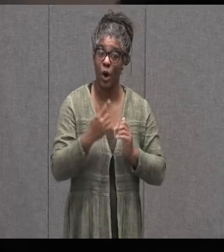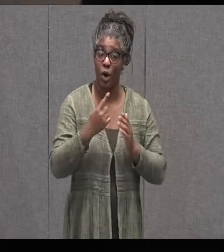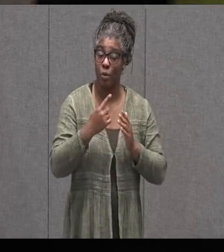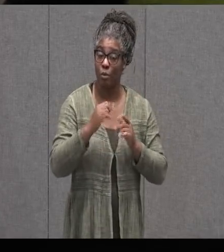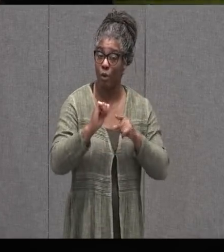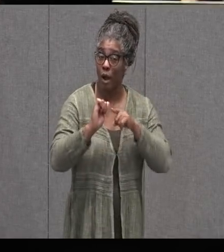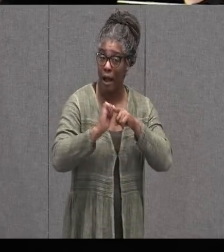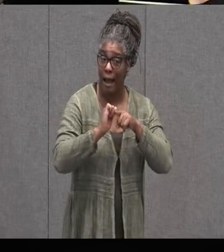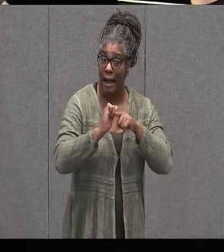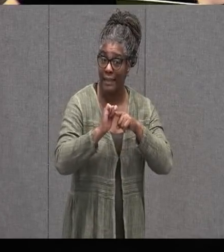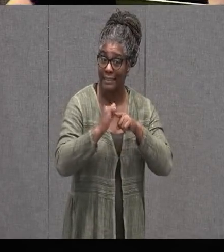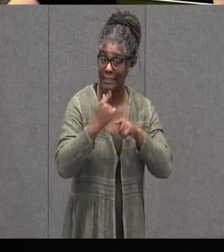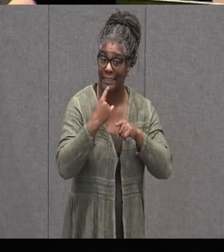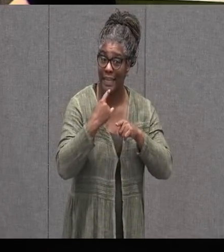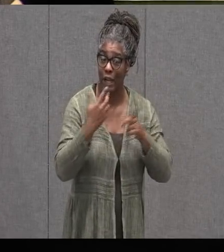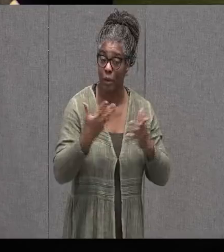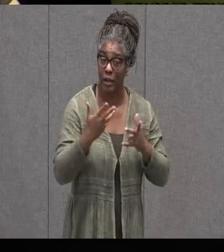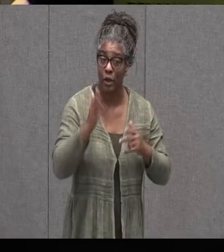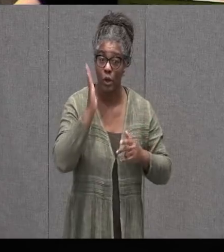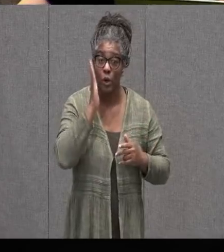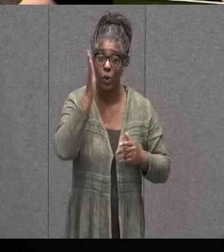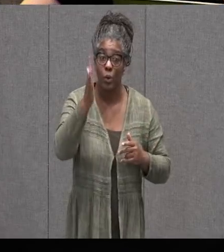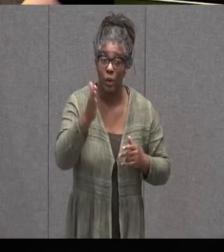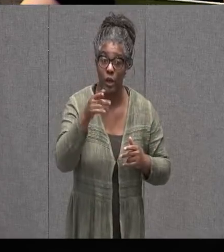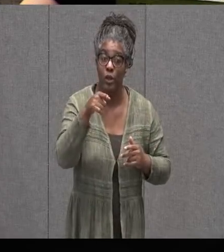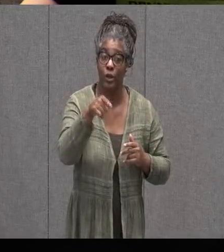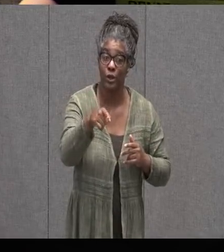Will you sell me a?